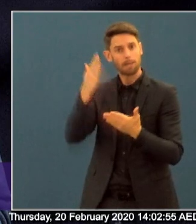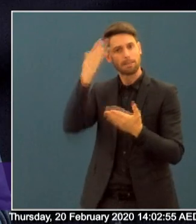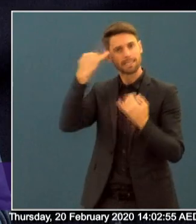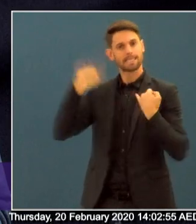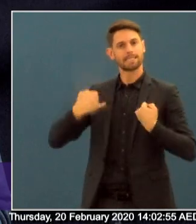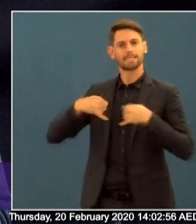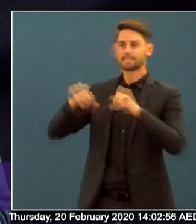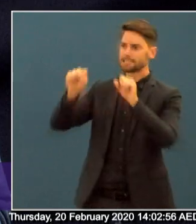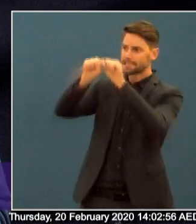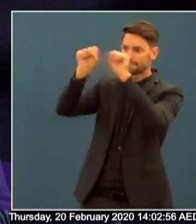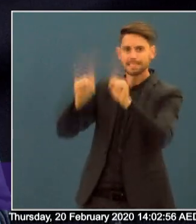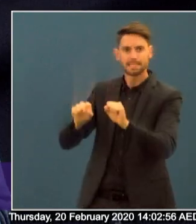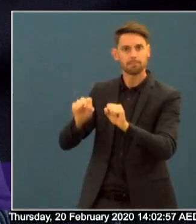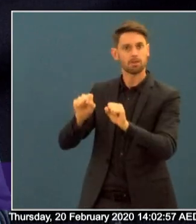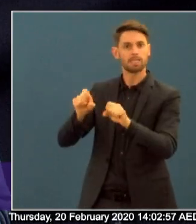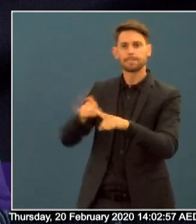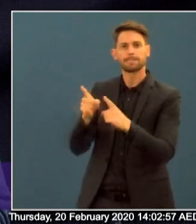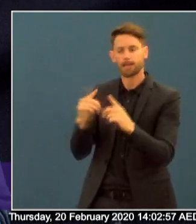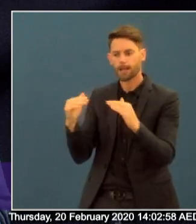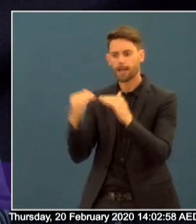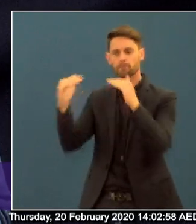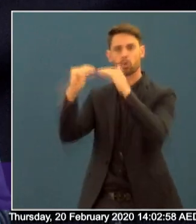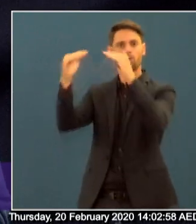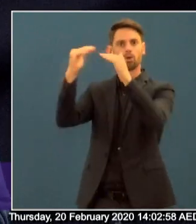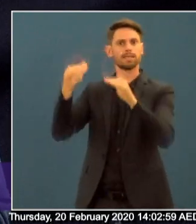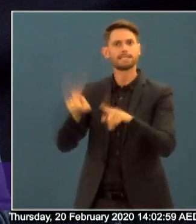organisations were aware of how to